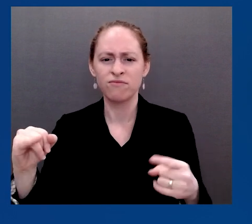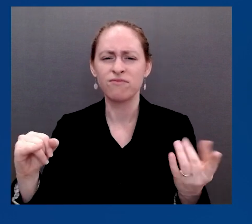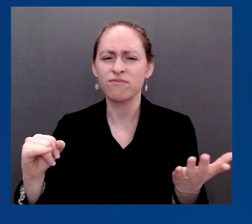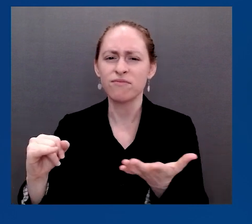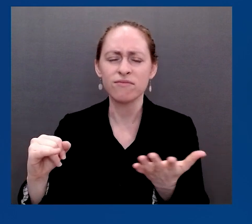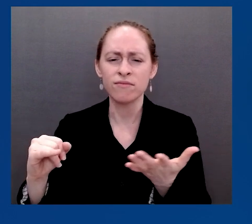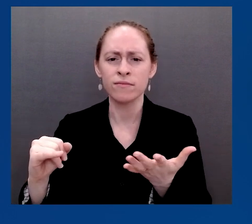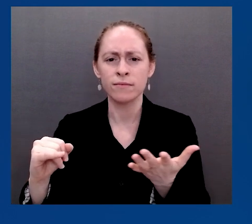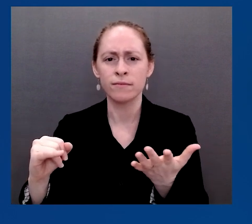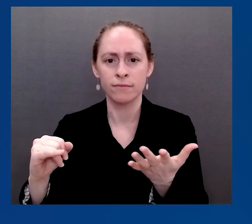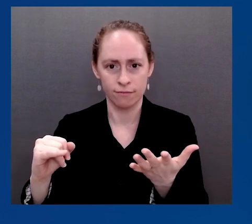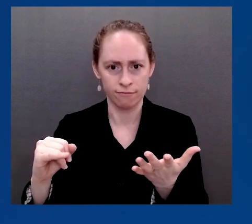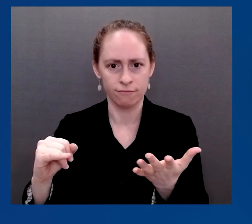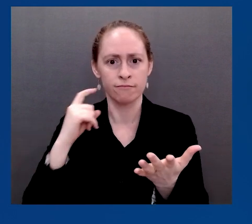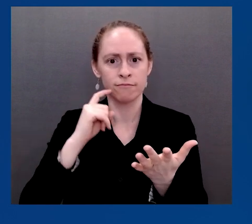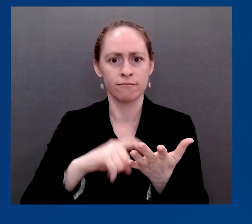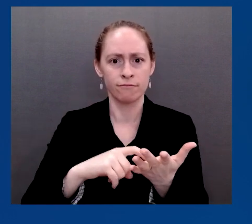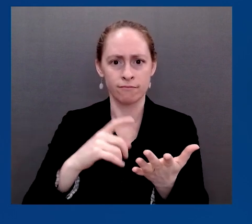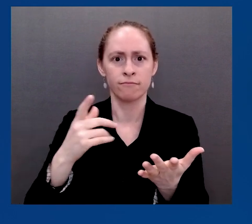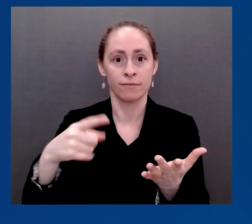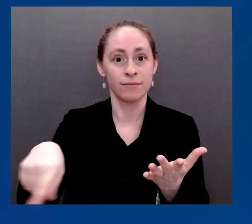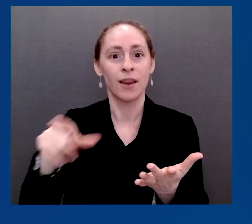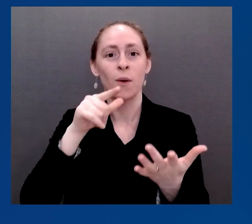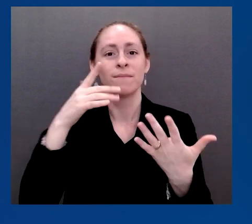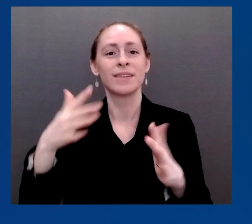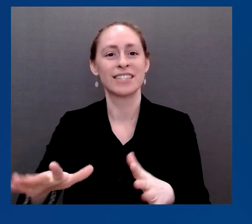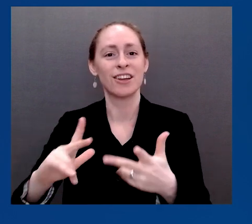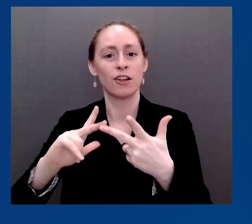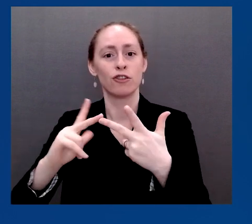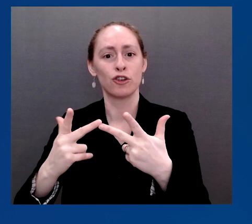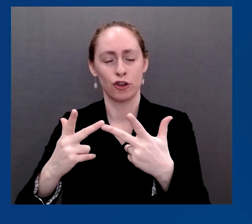Next slide. Now we'll move to real-world effectiveness studies